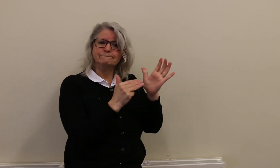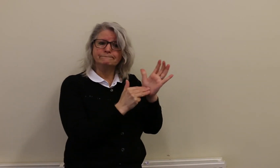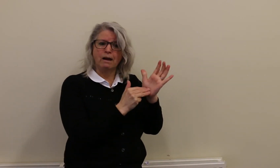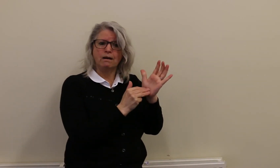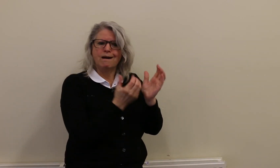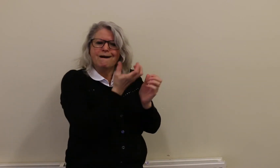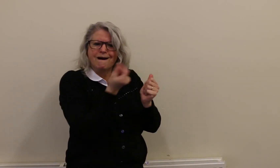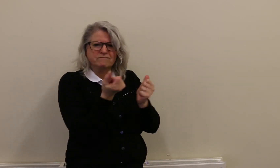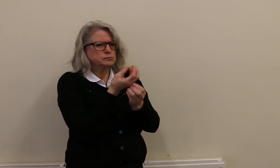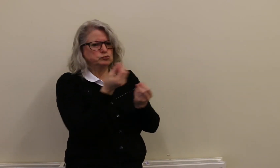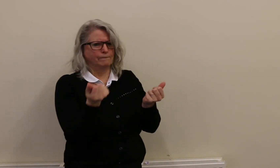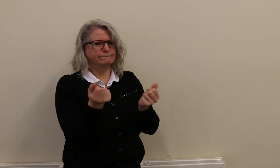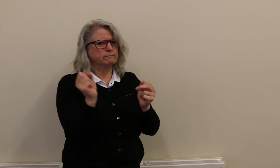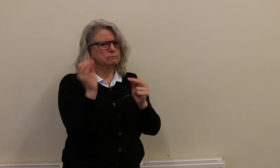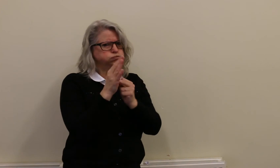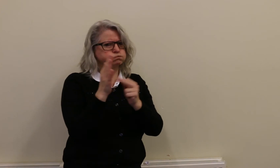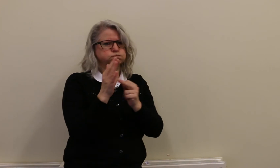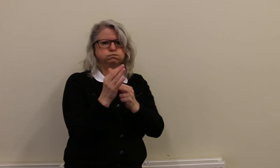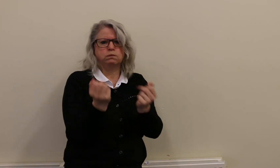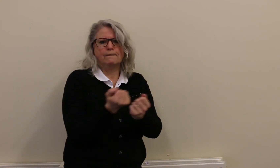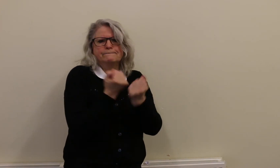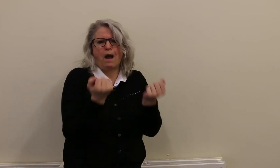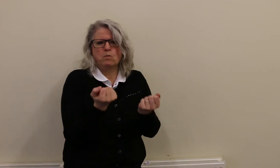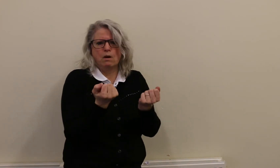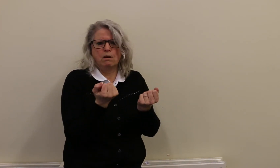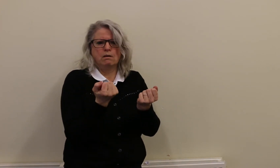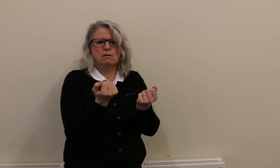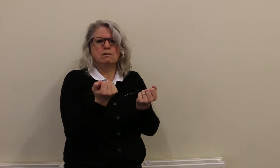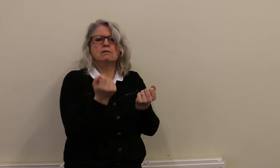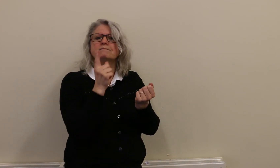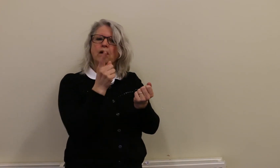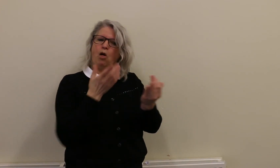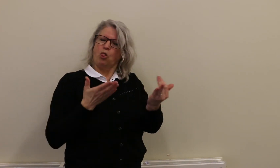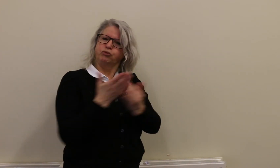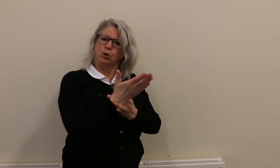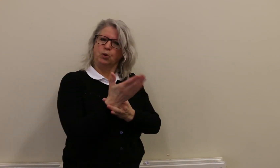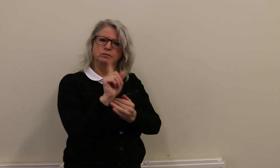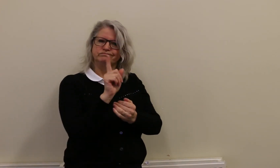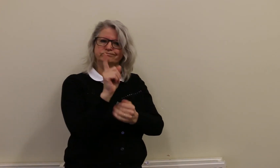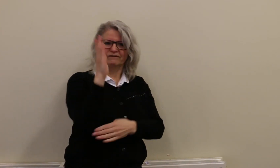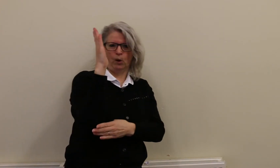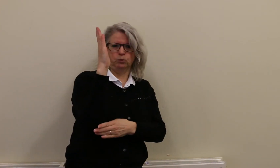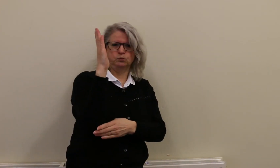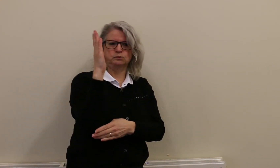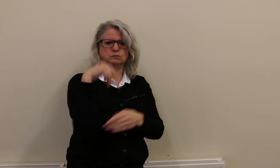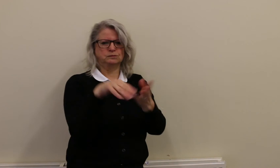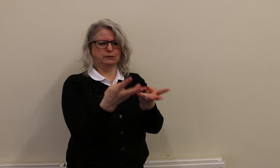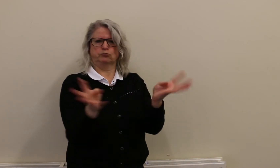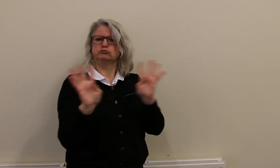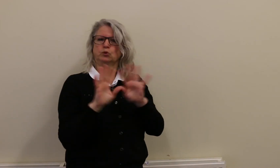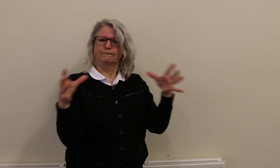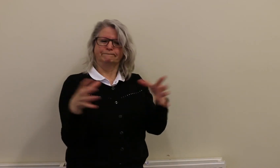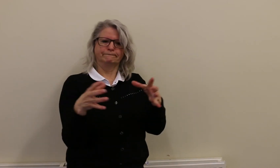Company members do have some important powers but this is through voting as a group.